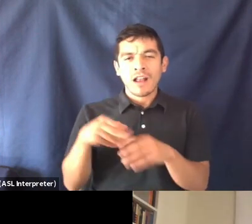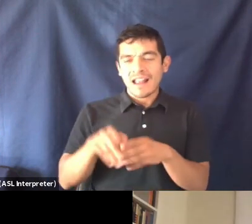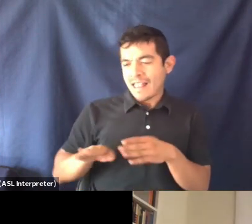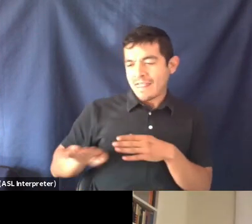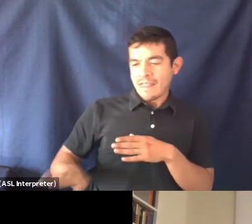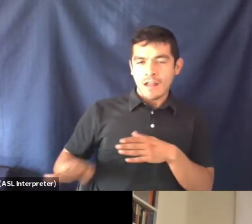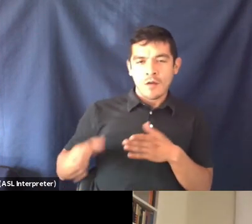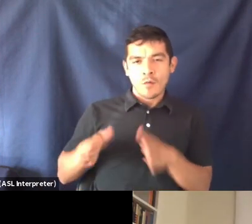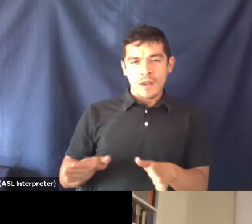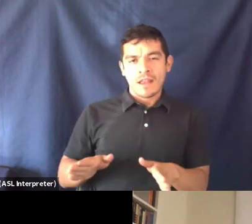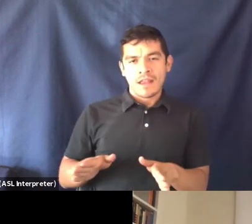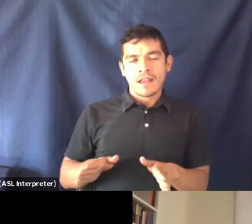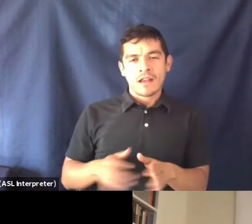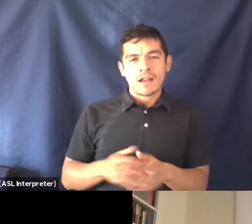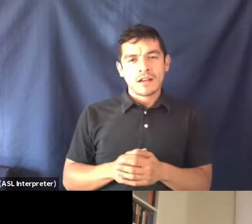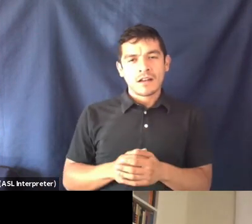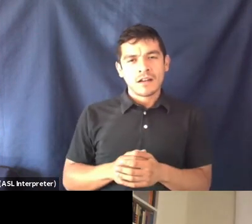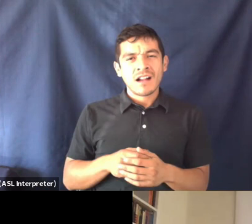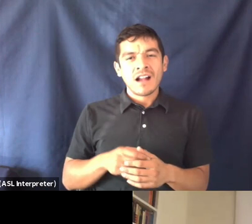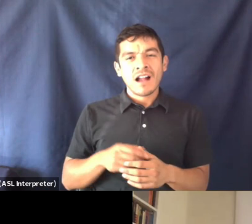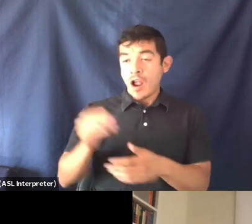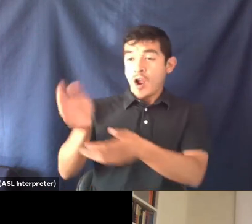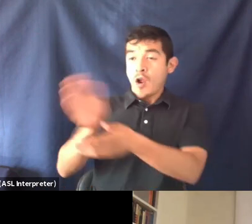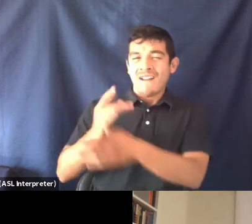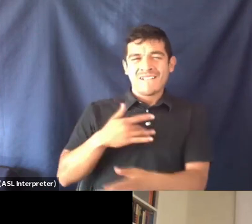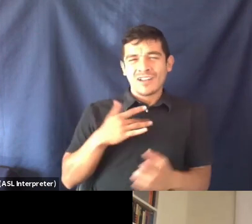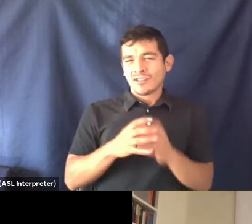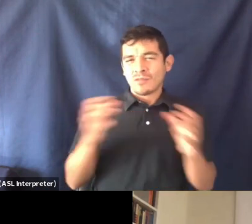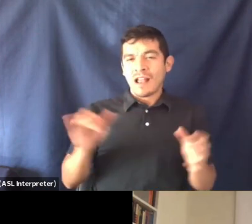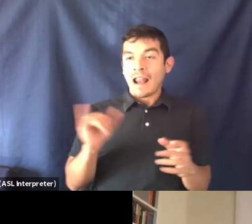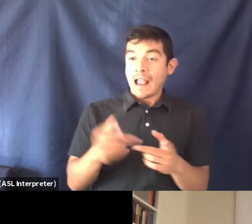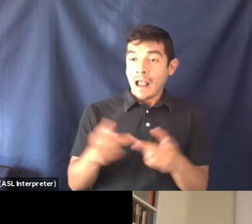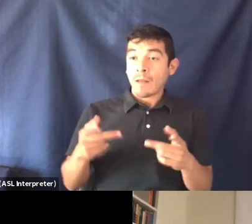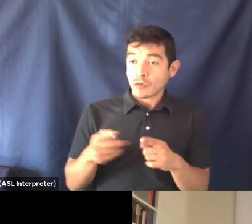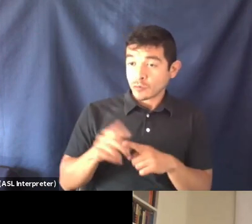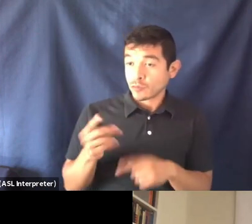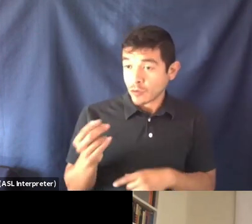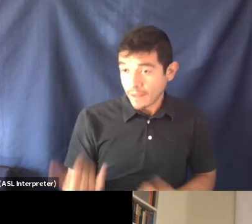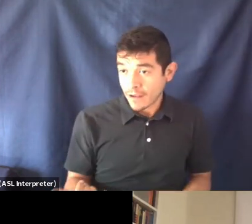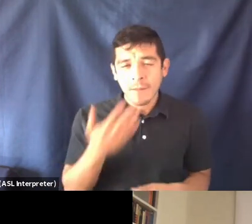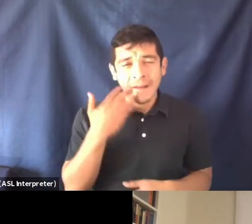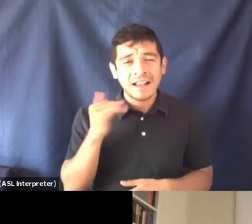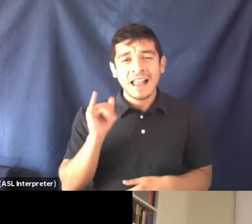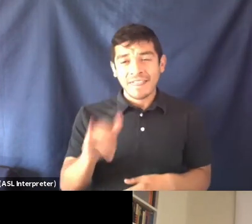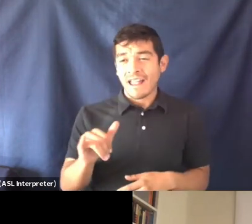And cinema feels so much like a space to do that because it's a medium that exists beyond words.